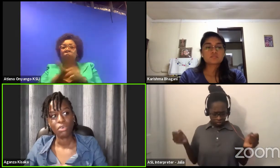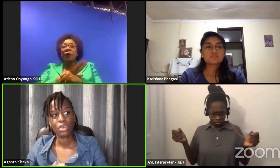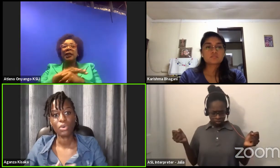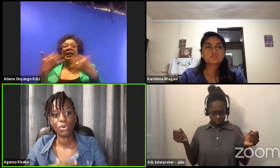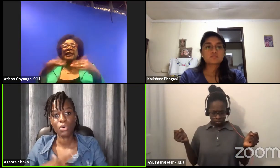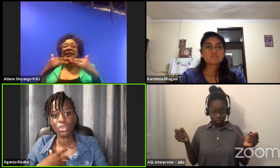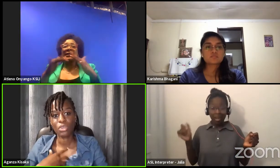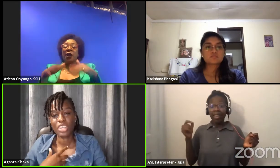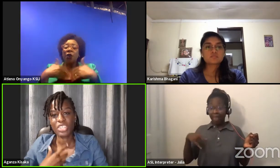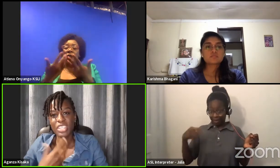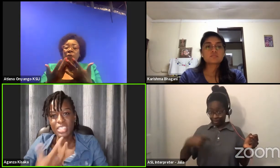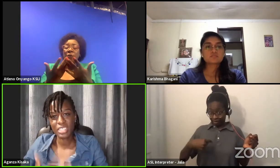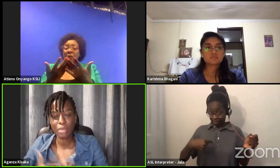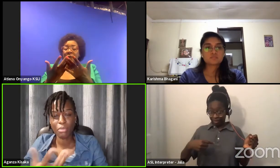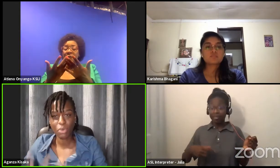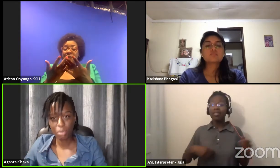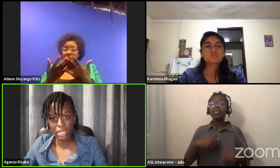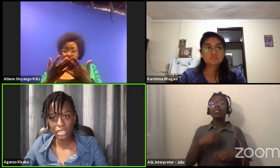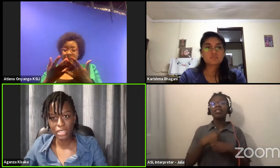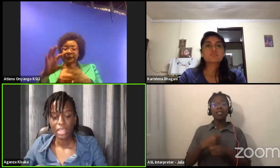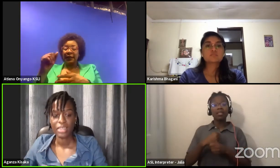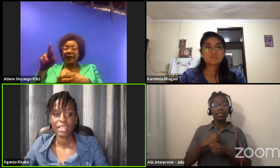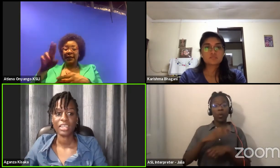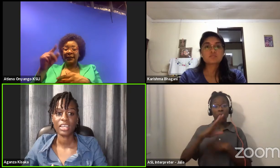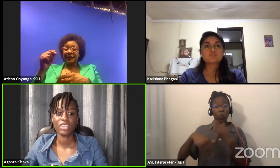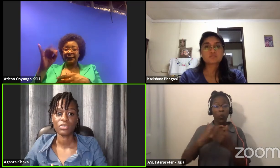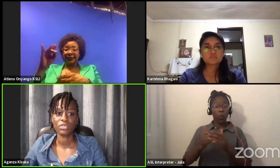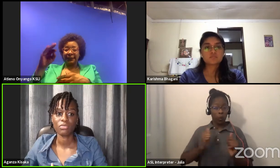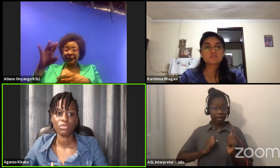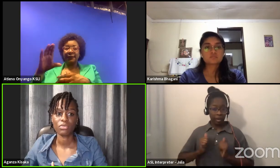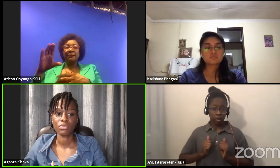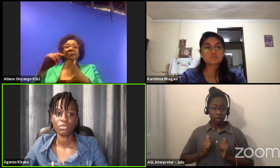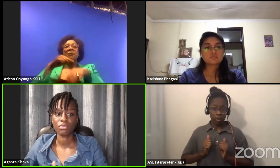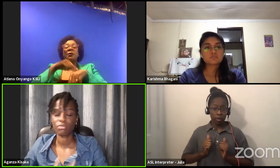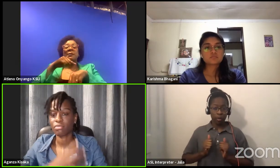or a whole artistic moment that can transcend, you know